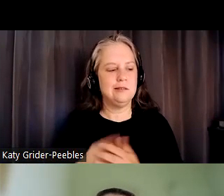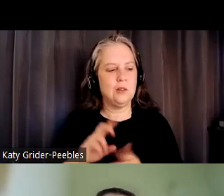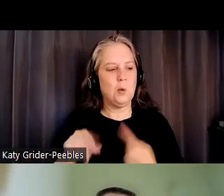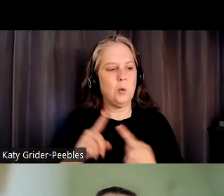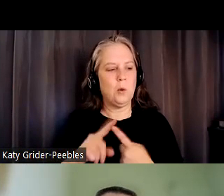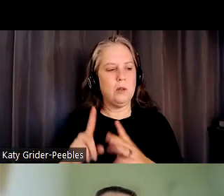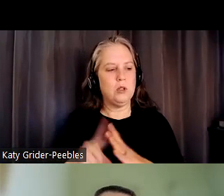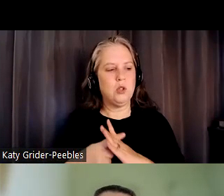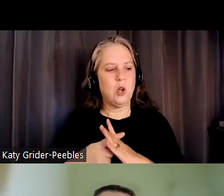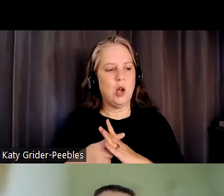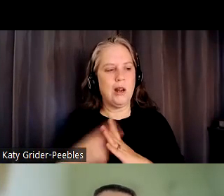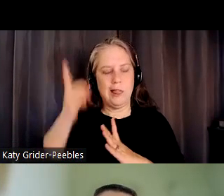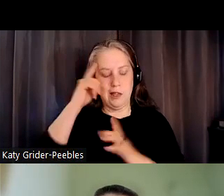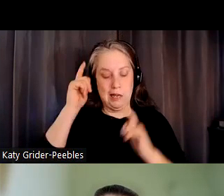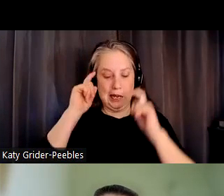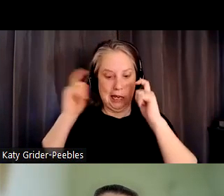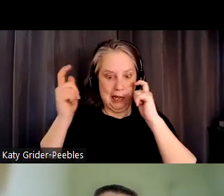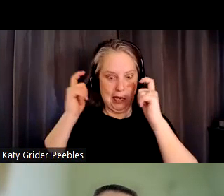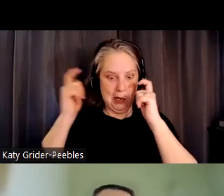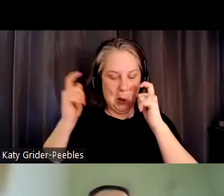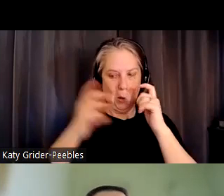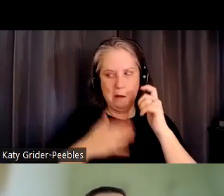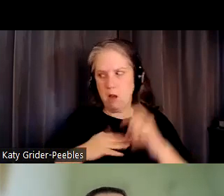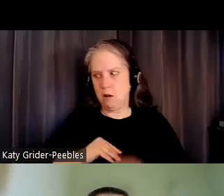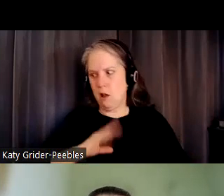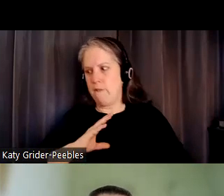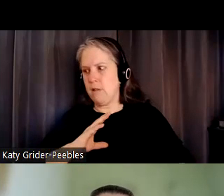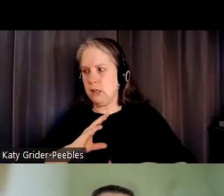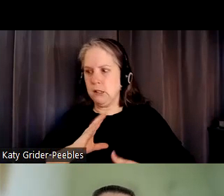ego-and self confidence into these areas.